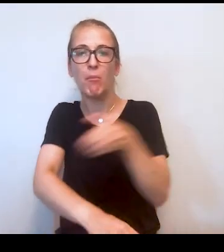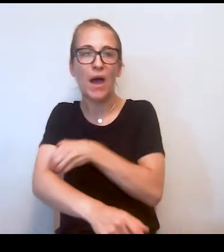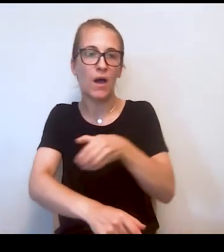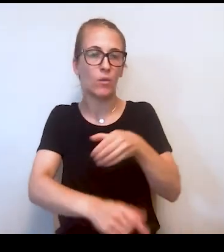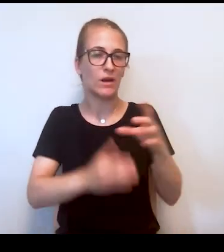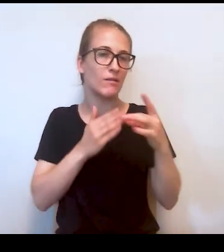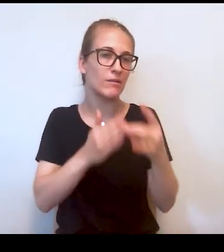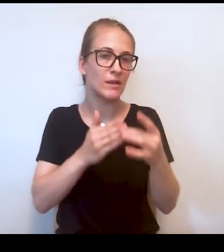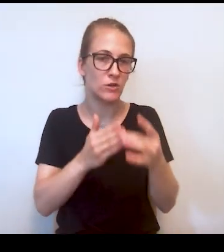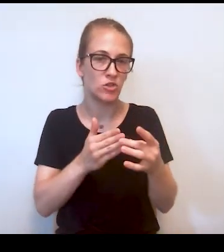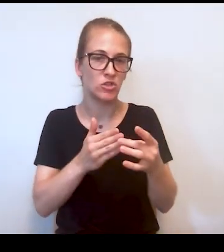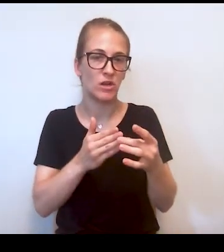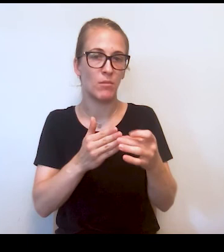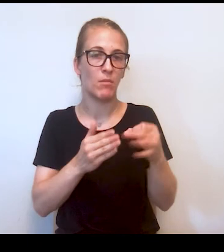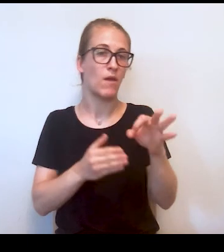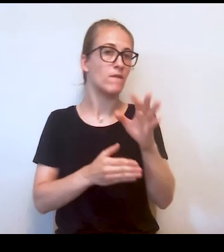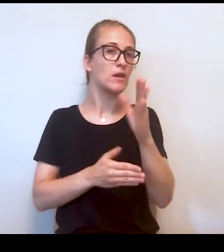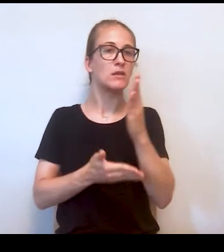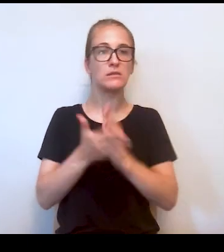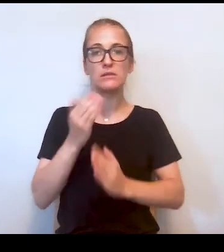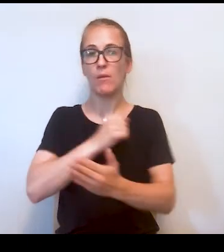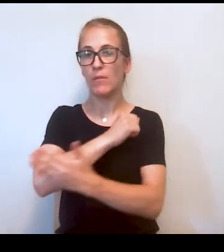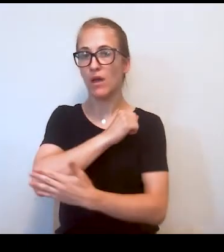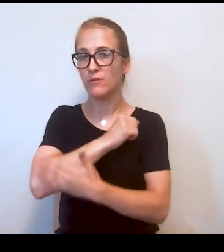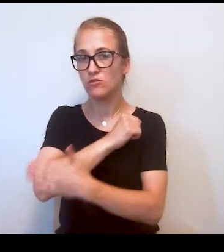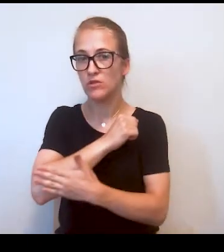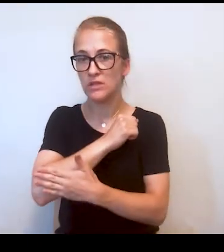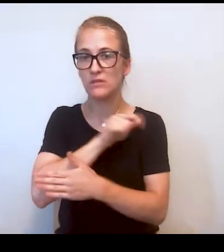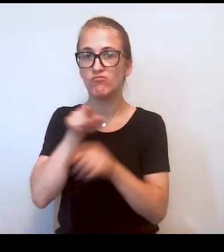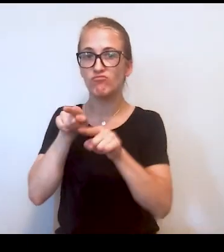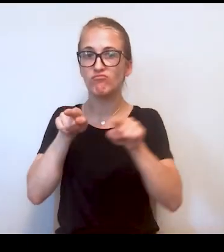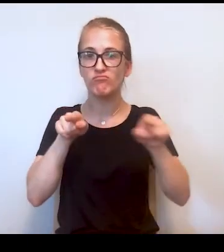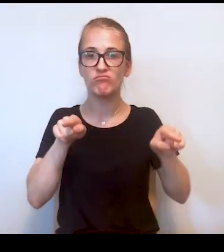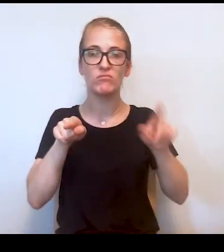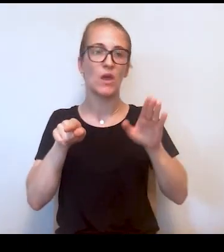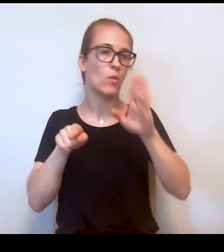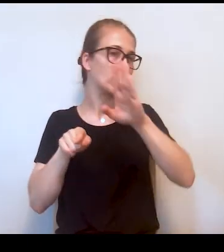to the full disability-liberation collective liberation